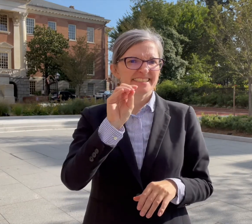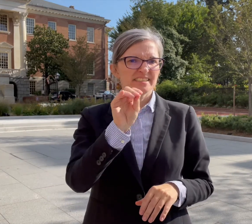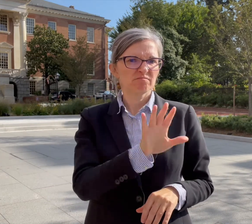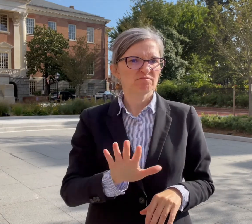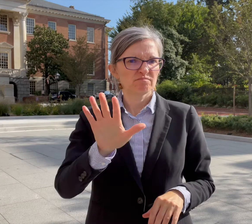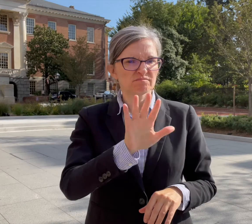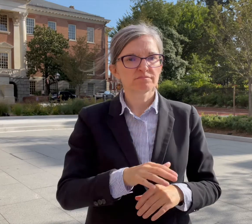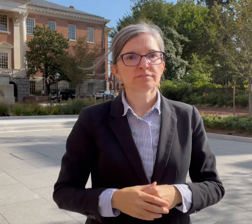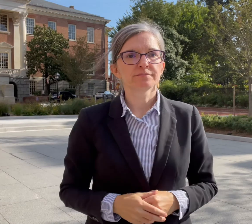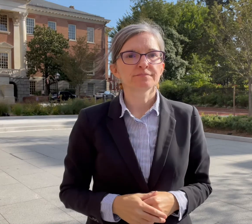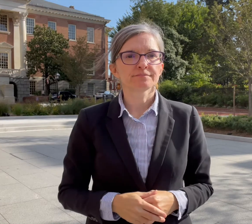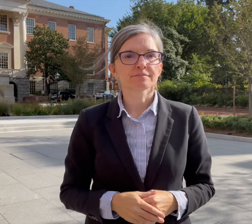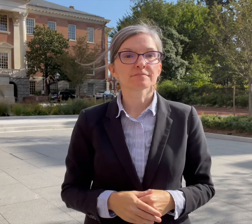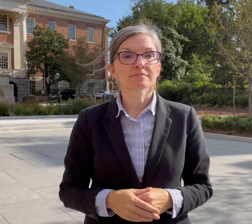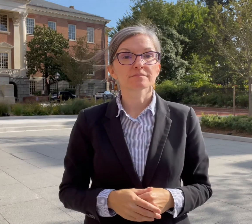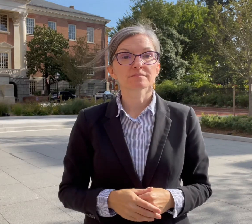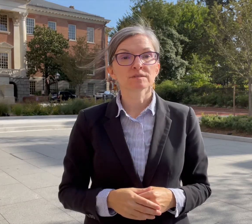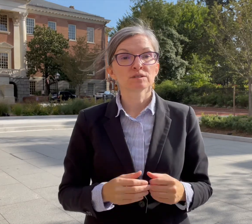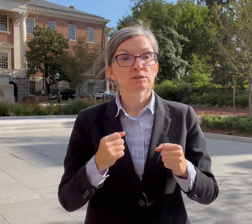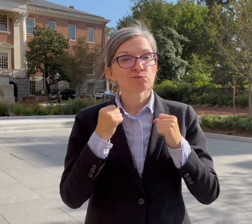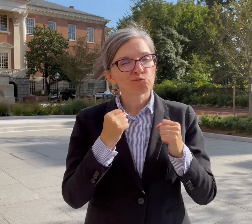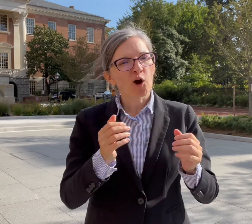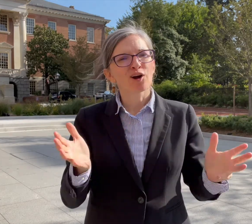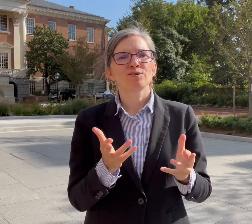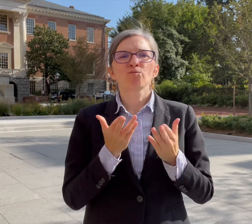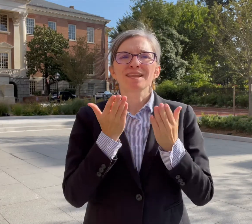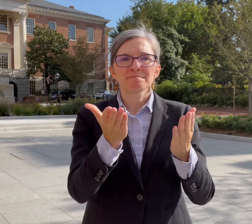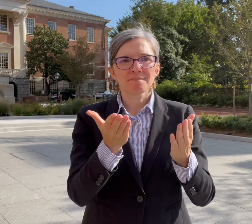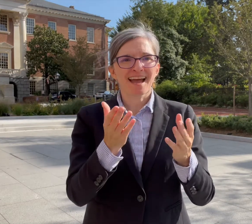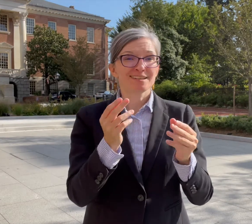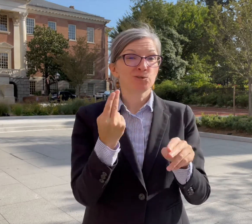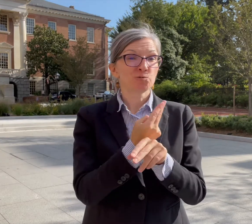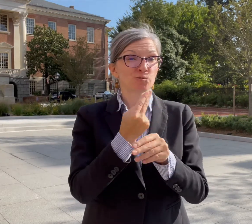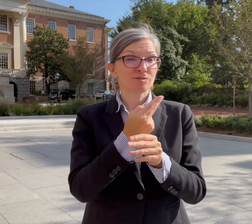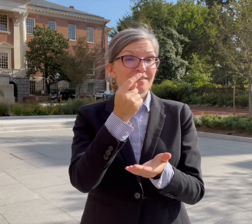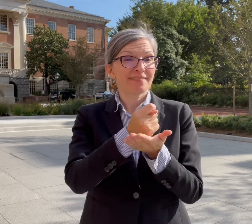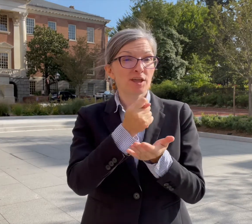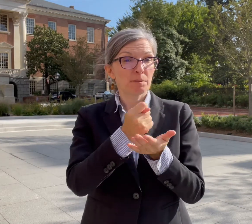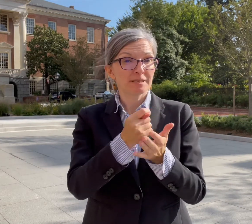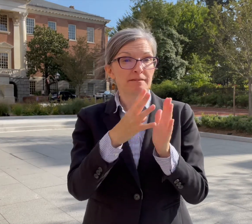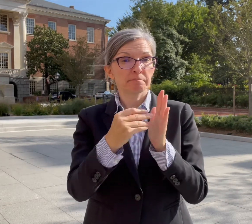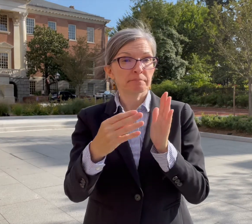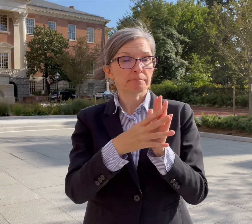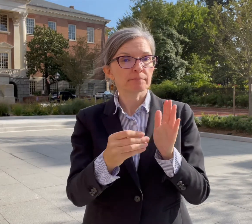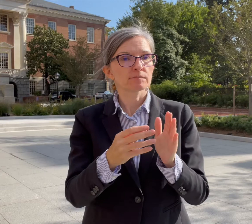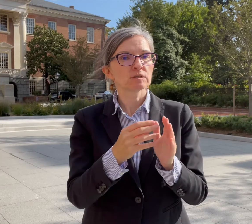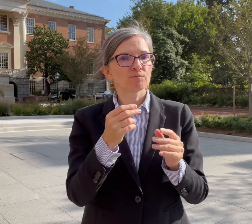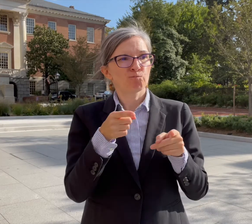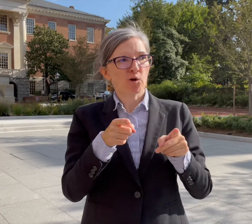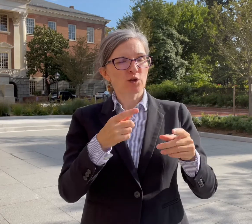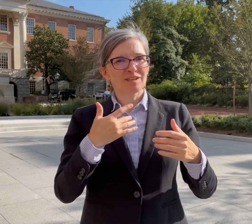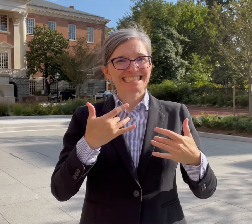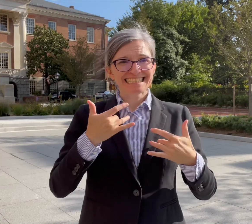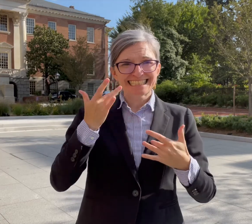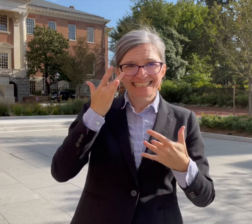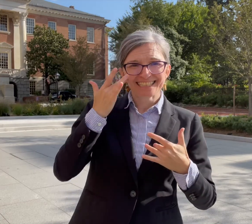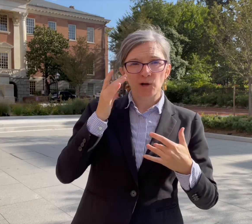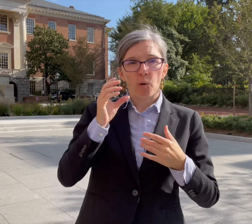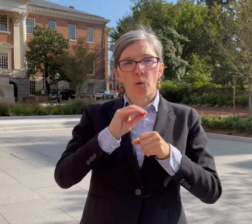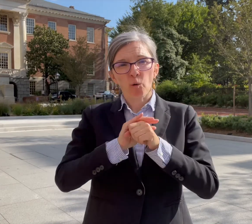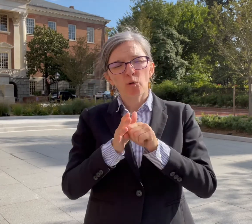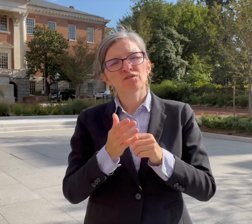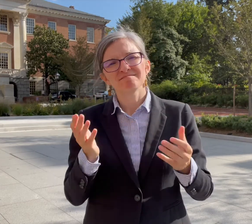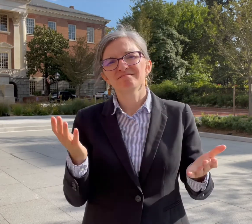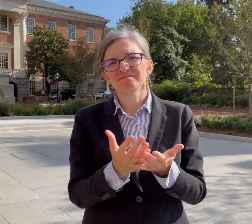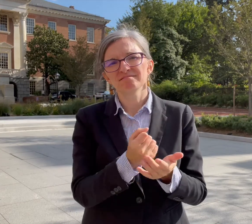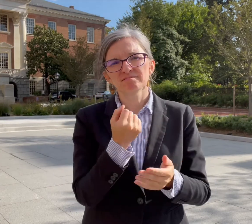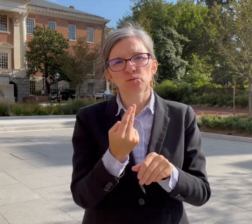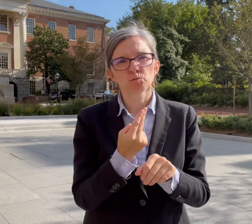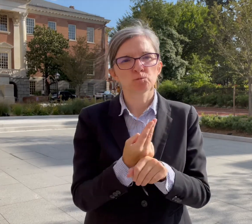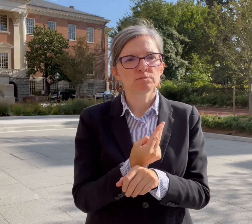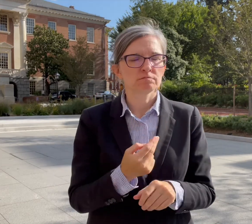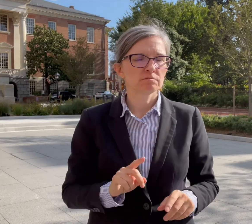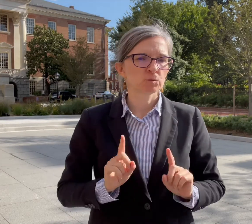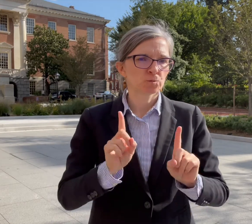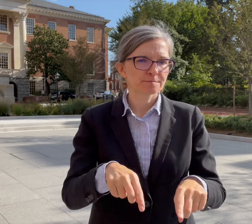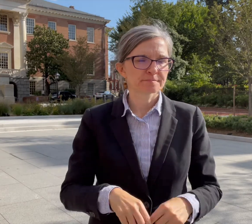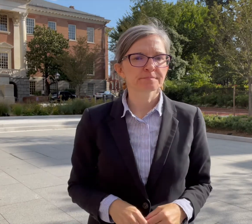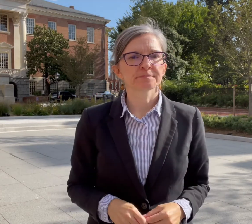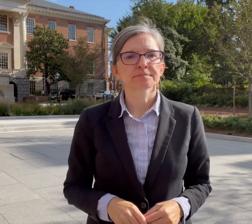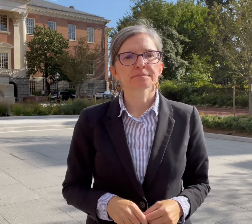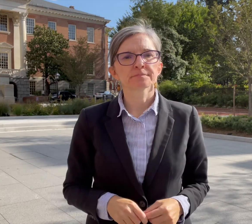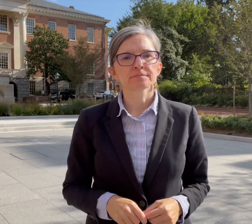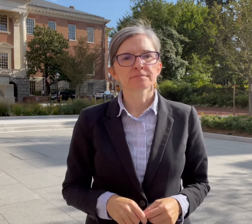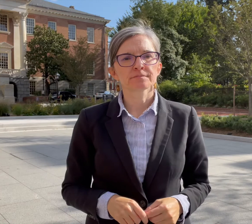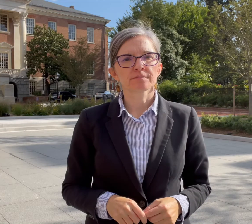It is strongly recommended for those who have covid-19 to take them.